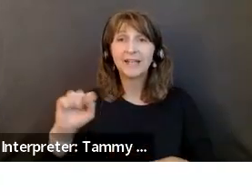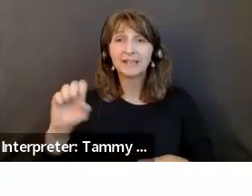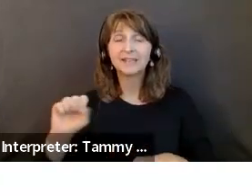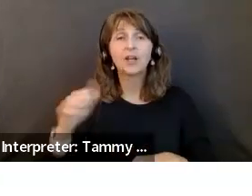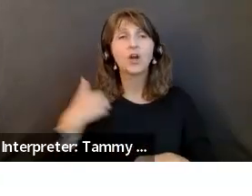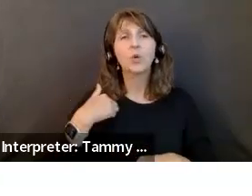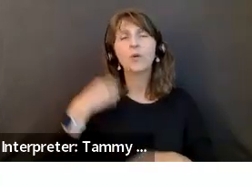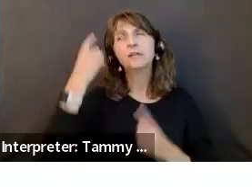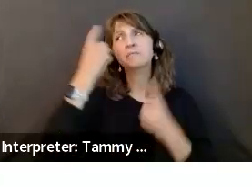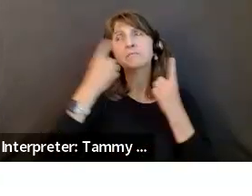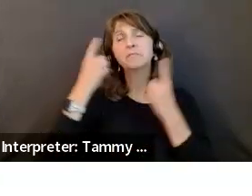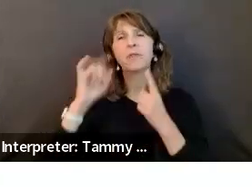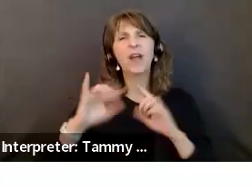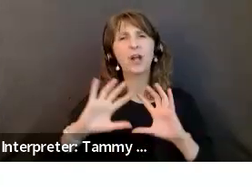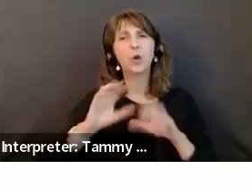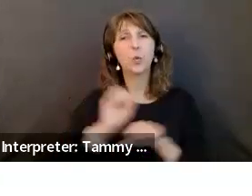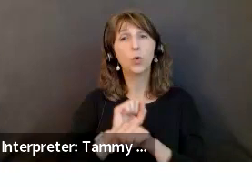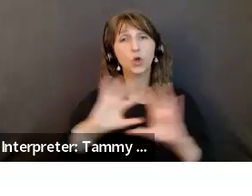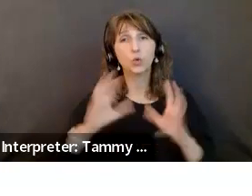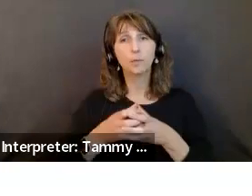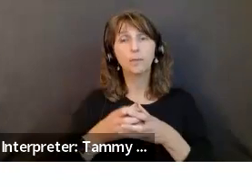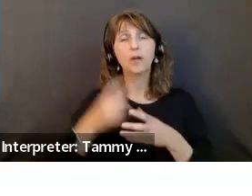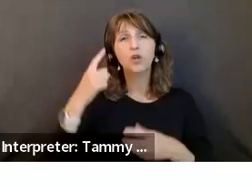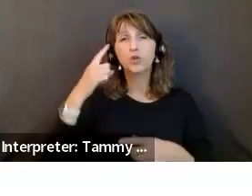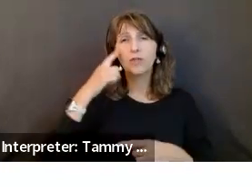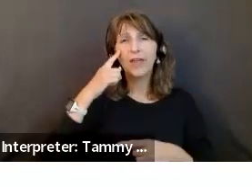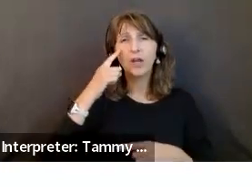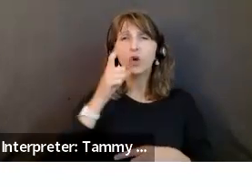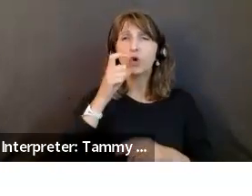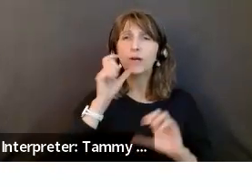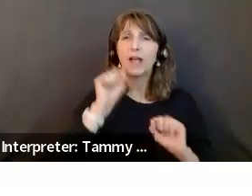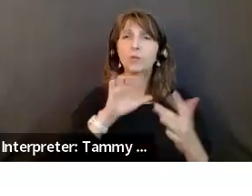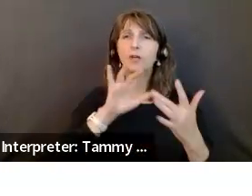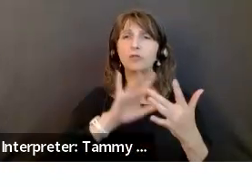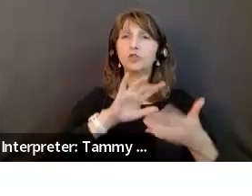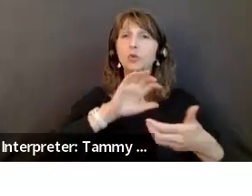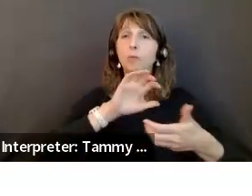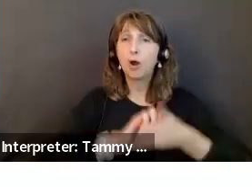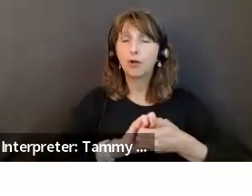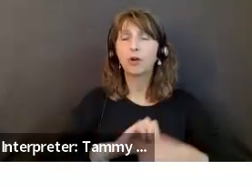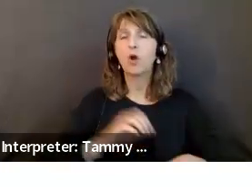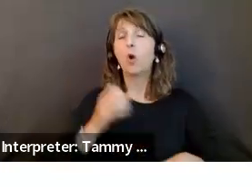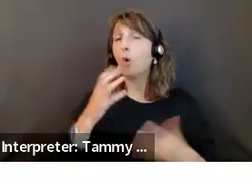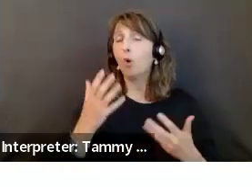Potential partners and strategies to address those assets. Our gaps and assets. So this is an example of what we deal with the community safety group.